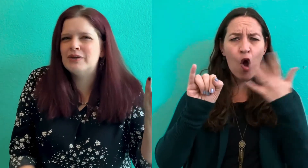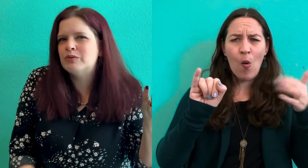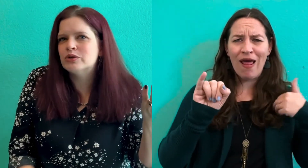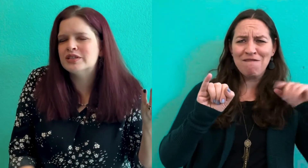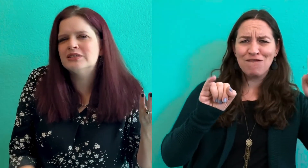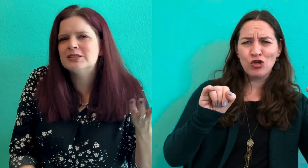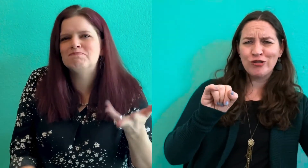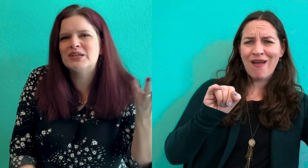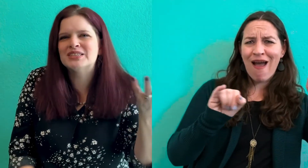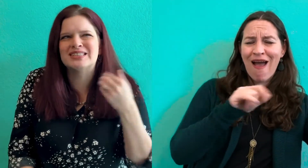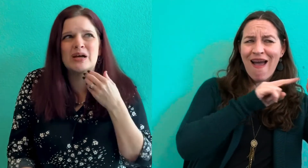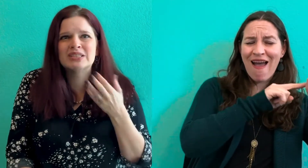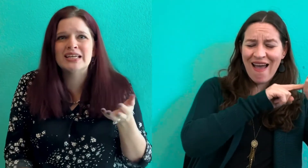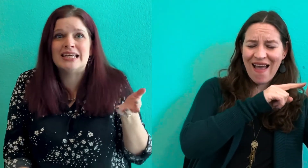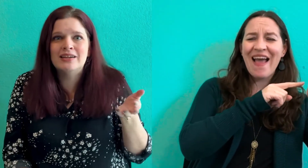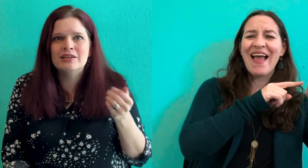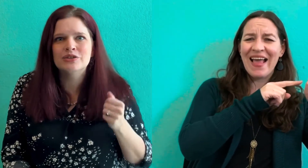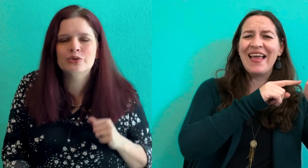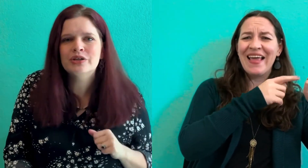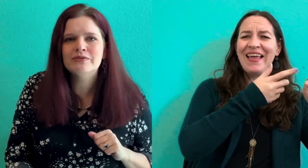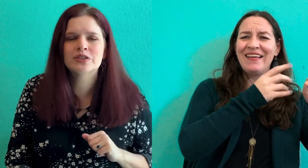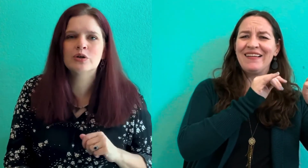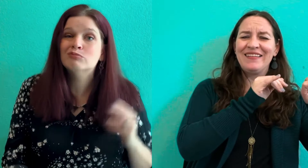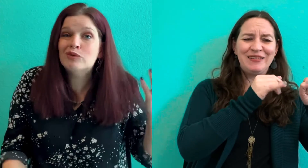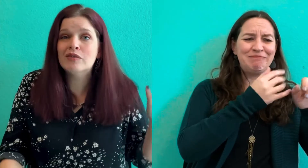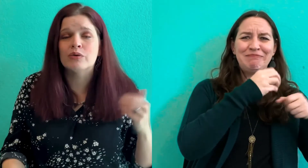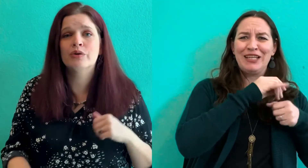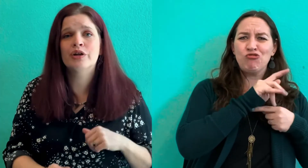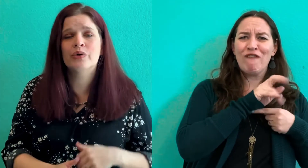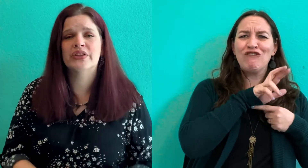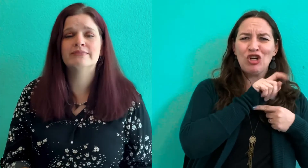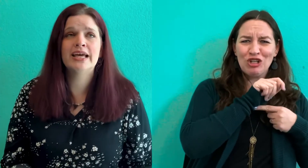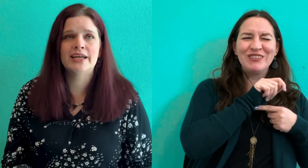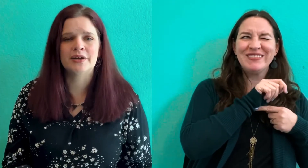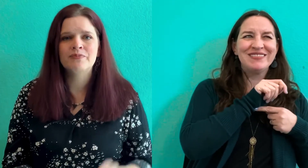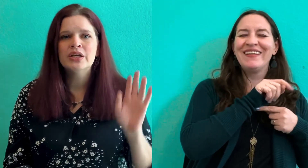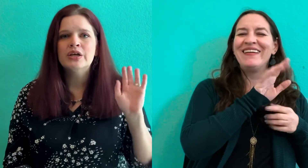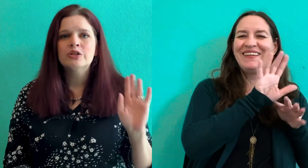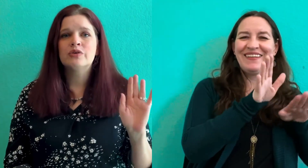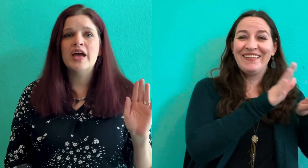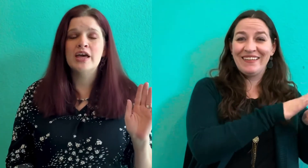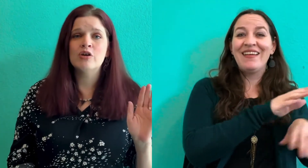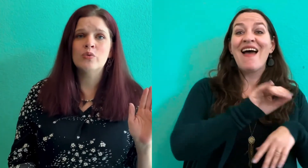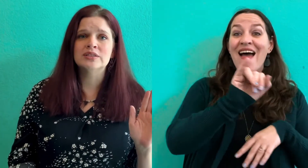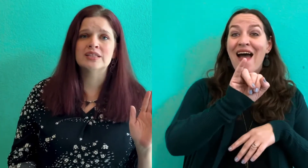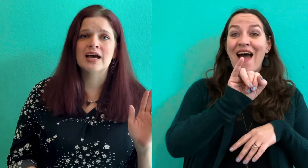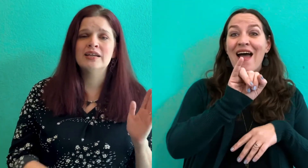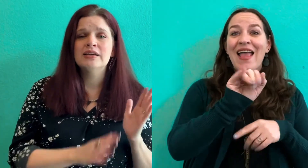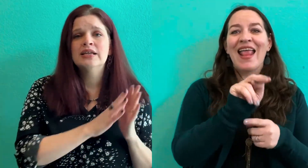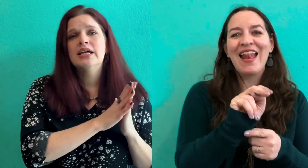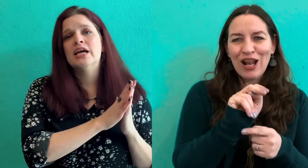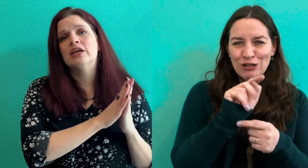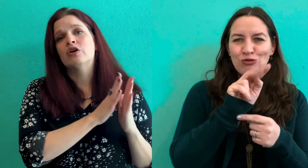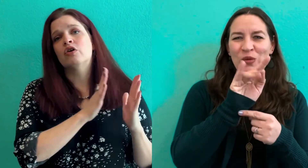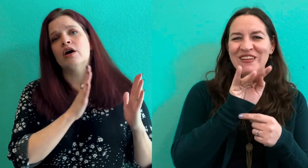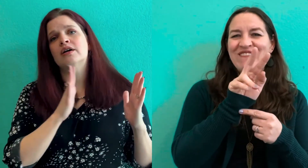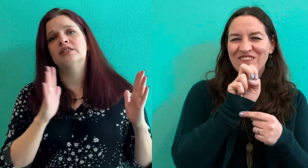N made more sense because it sounds like "N tuitive," so whatever, we're going to go with it. N. So the N is on one side and then across the